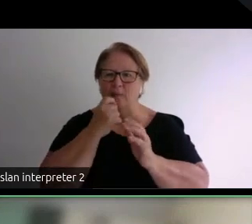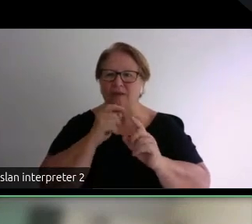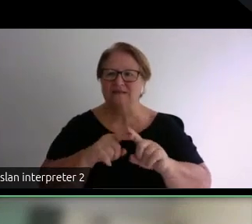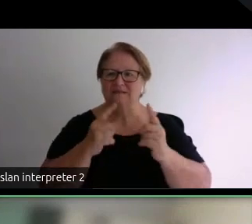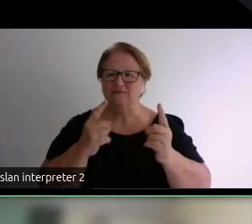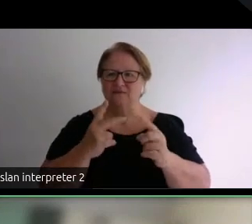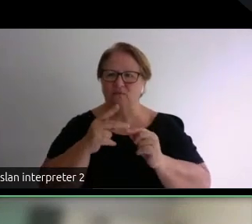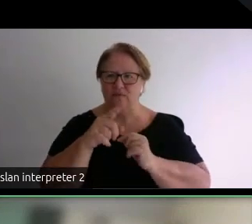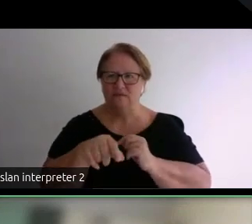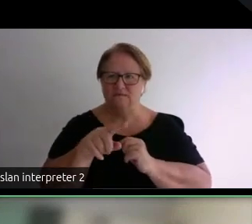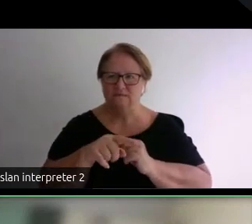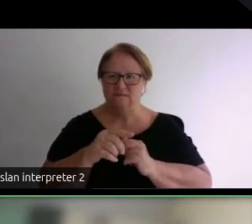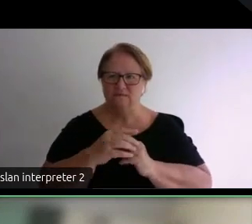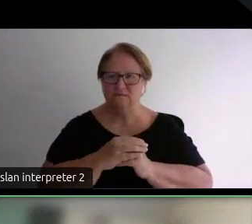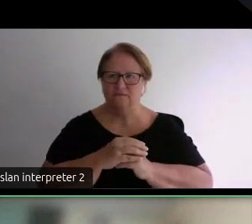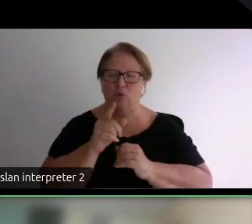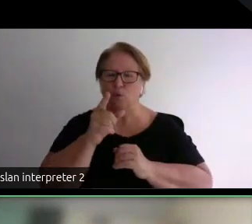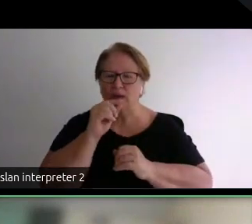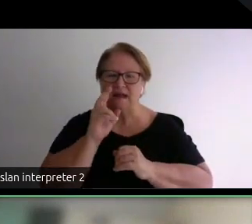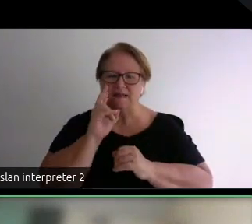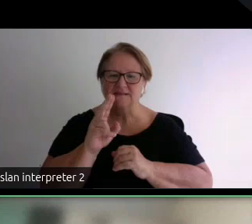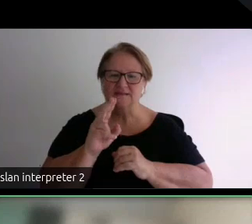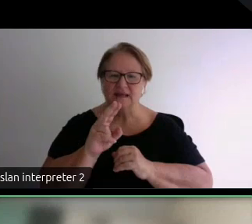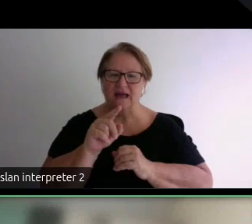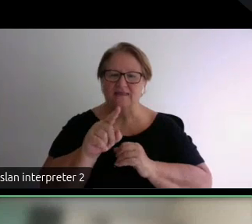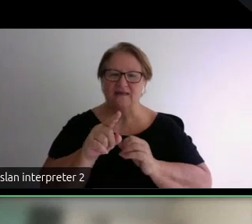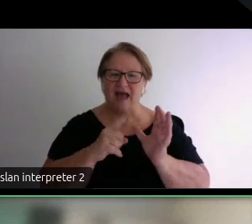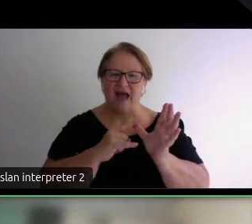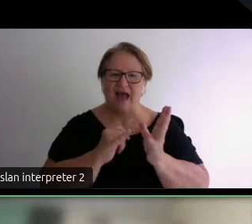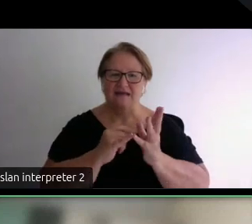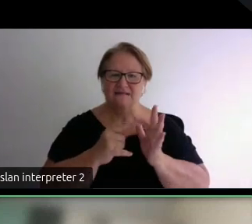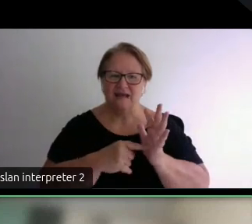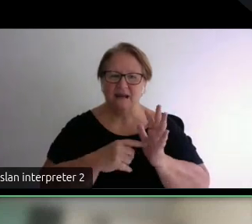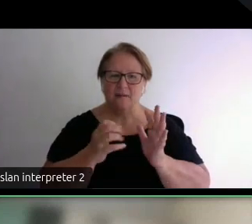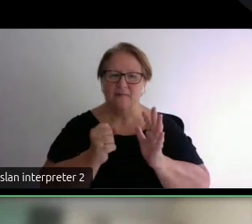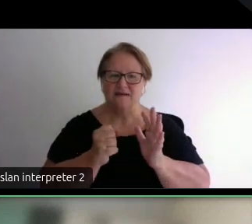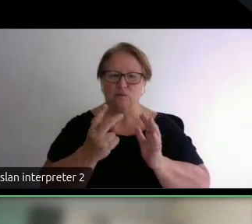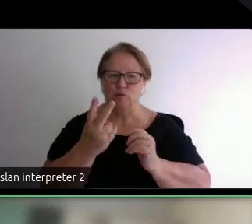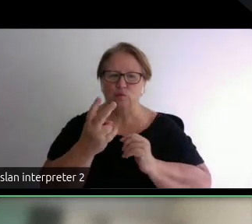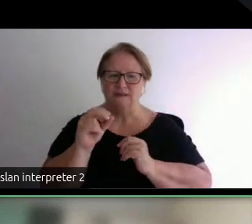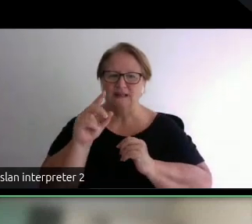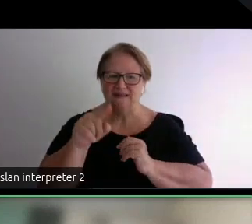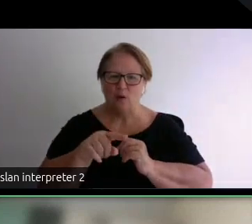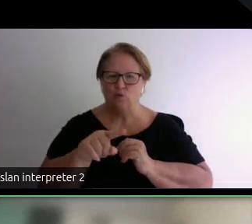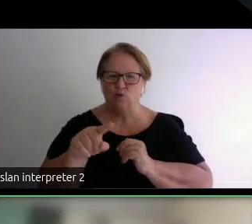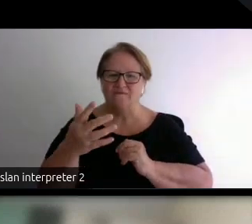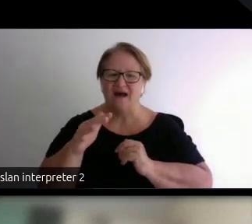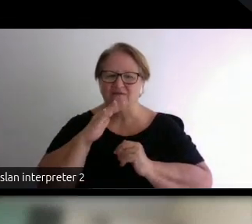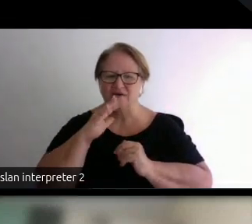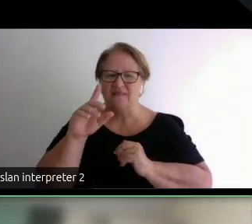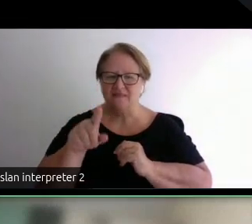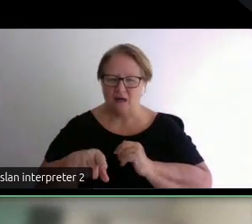conferences. You can see there that the asset pool needs to fall within $20,000 to $500,000 excluding